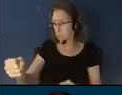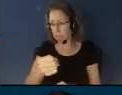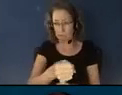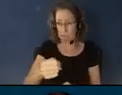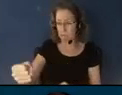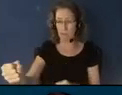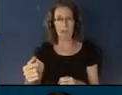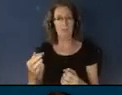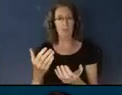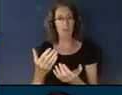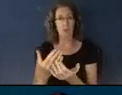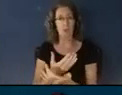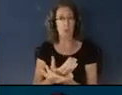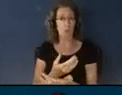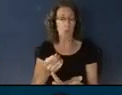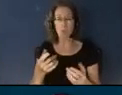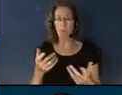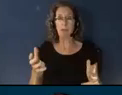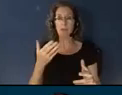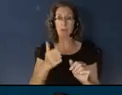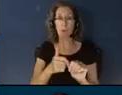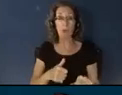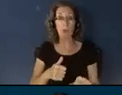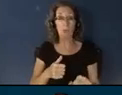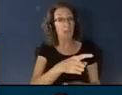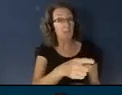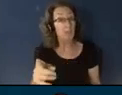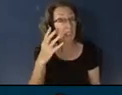new you might want to consider not doing it but if you're experienced at it I would encourage you to.